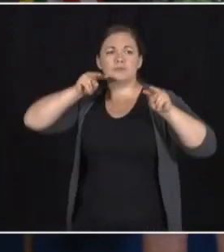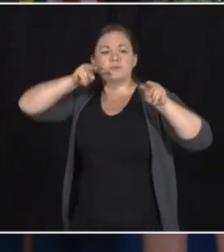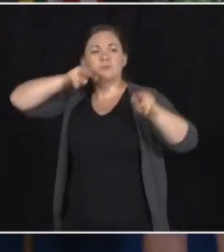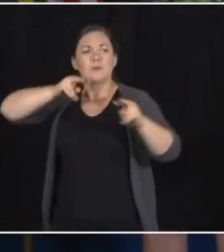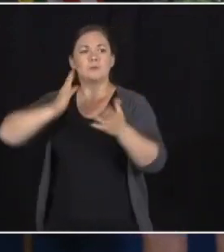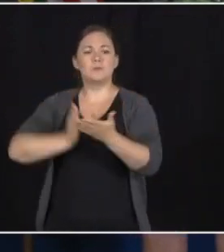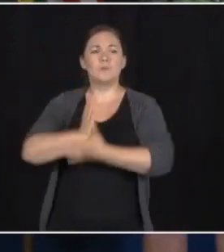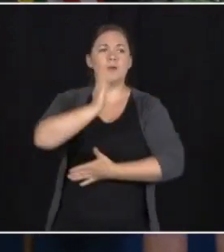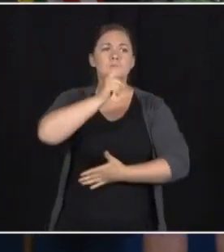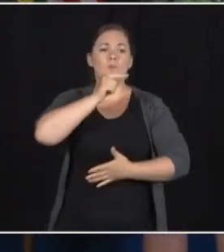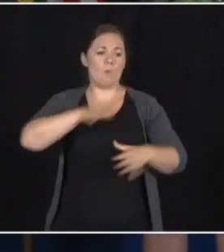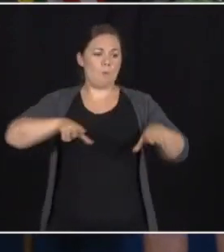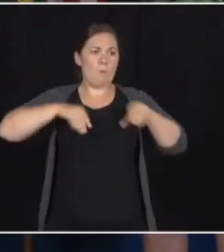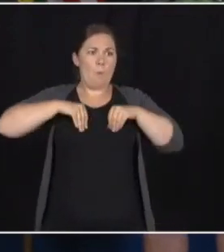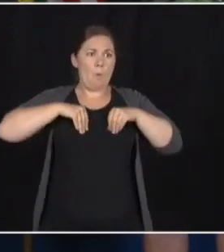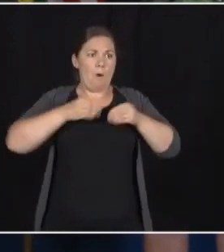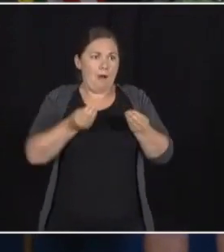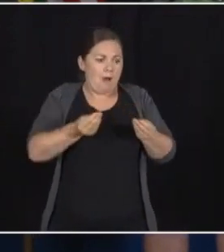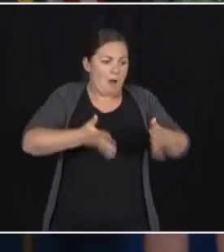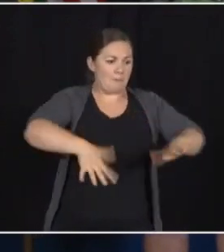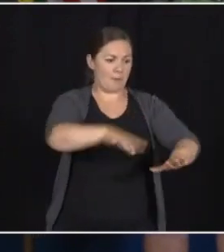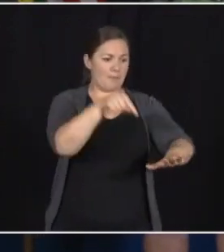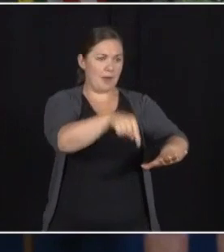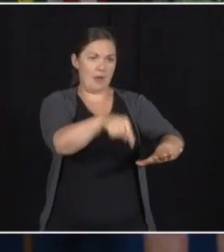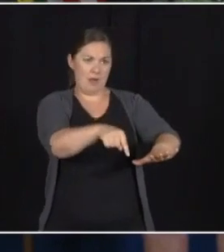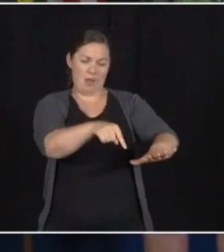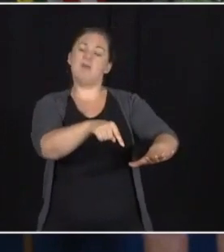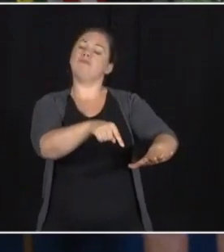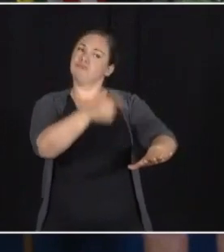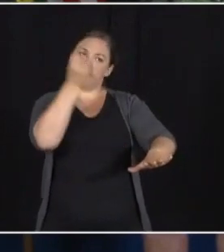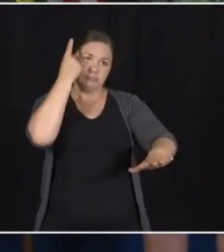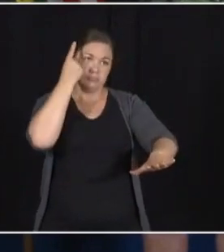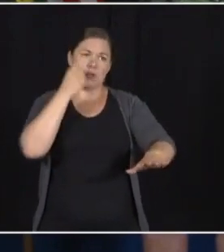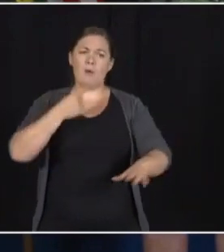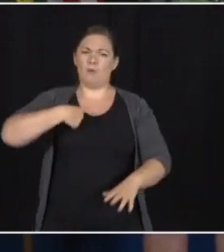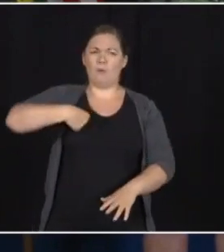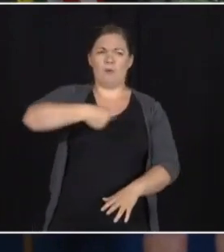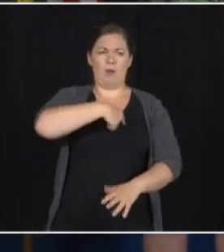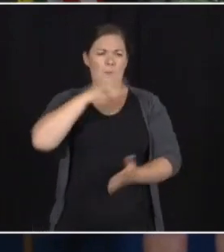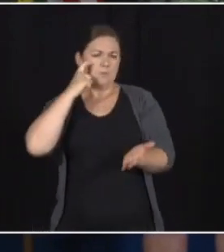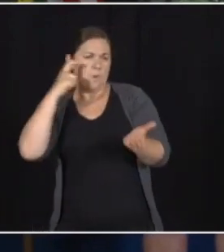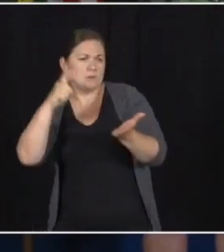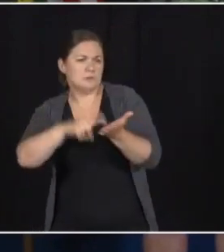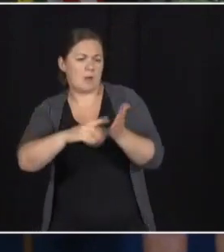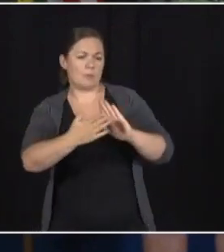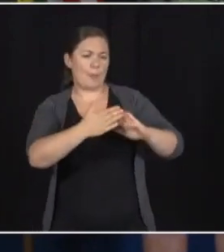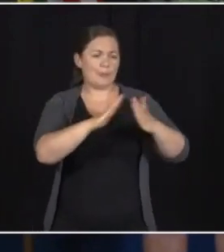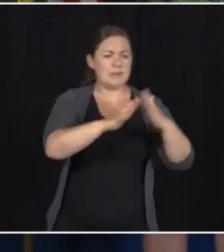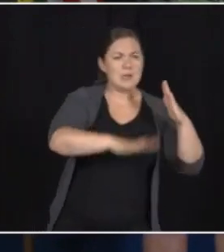But if we want to get shovels in the ground quickly, we need fast access to land to prepare construction sites while balancing